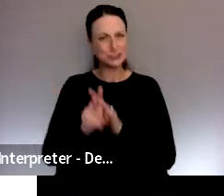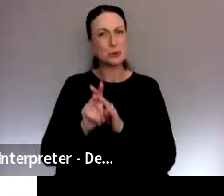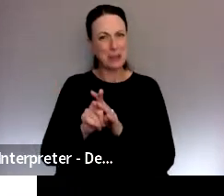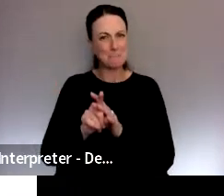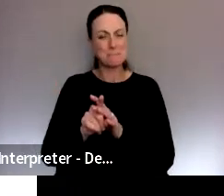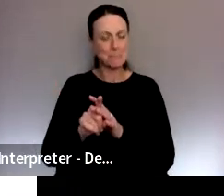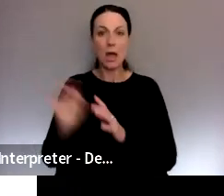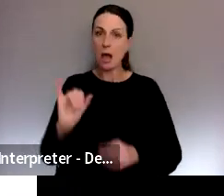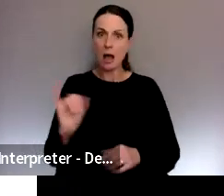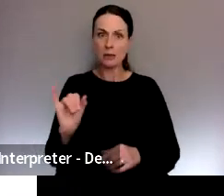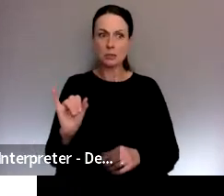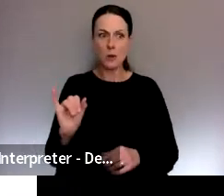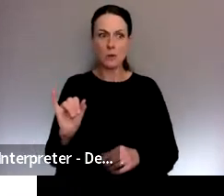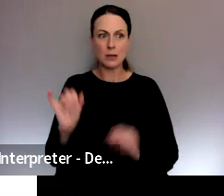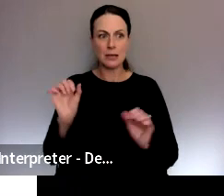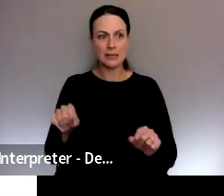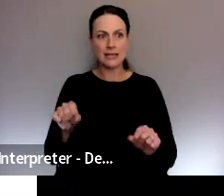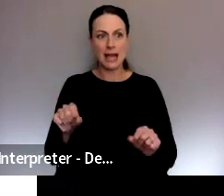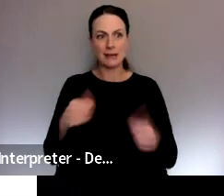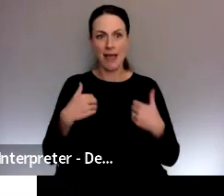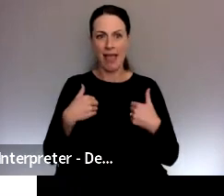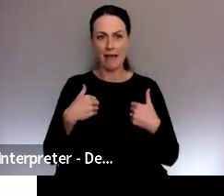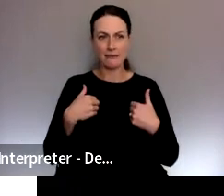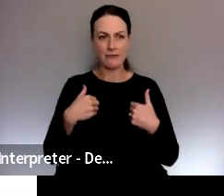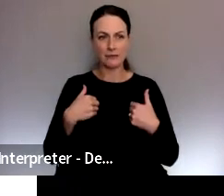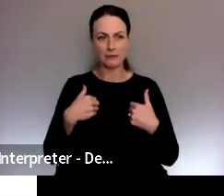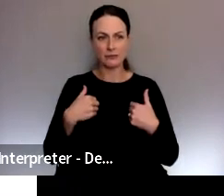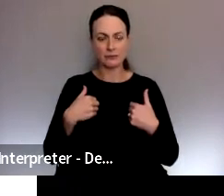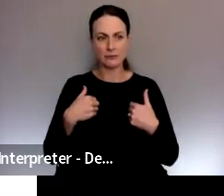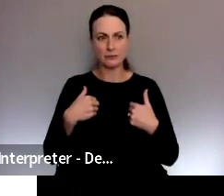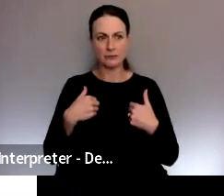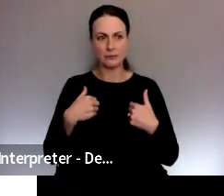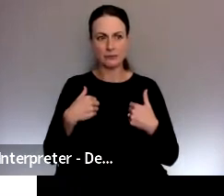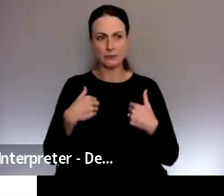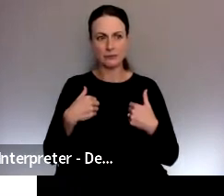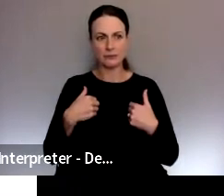and that we're also able to have